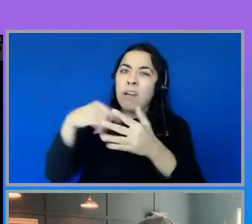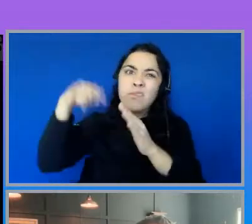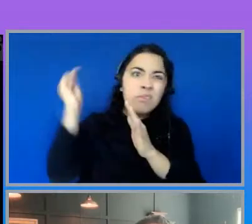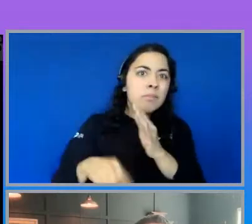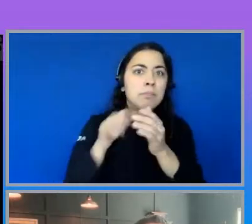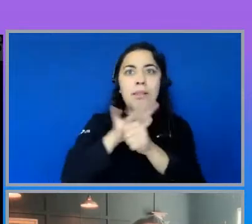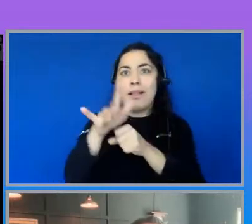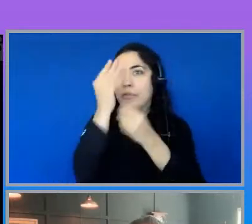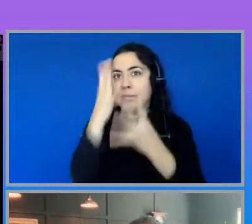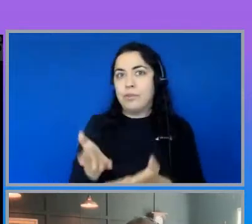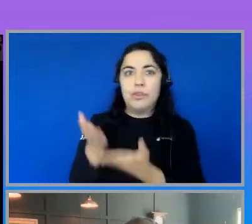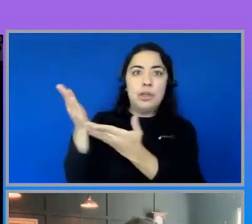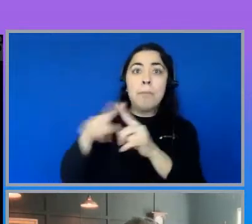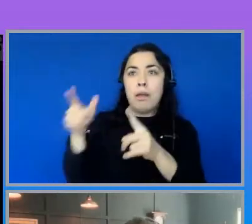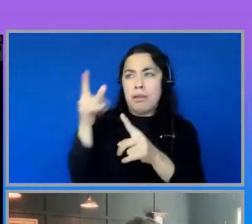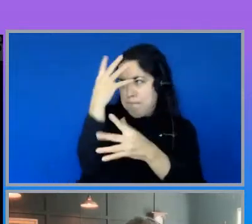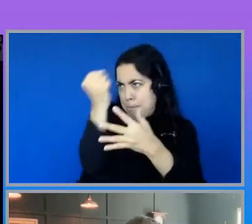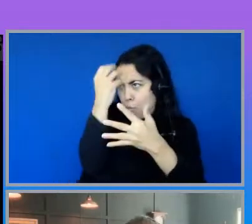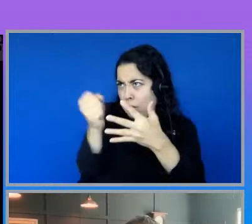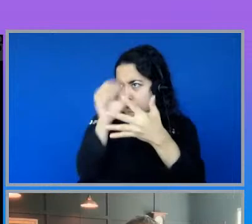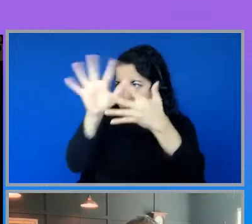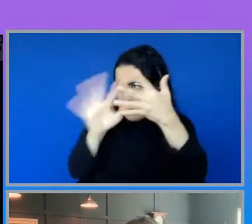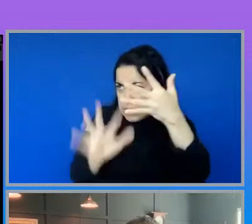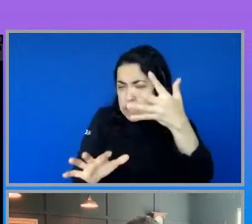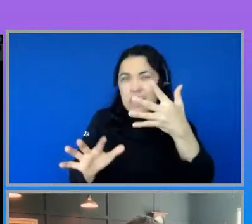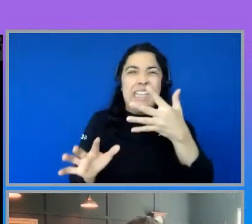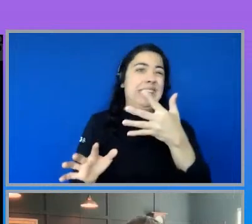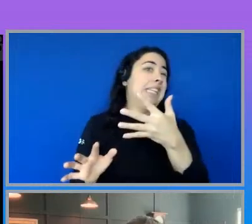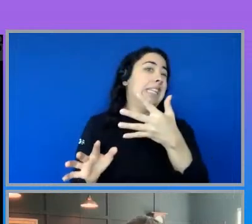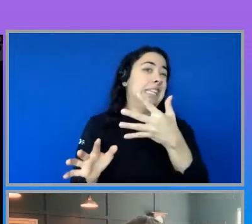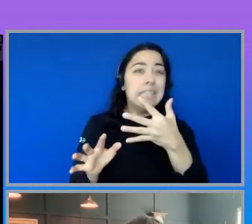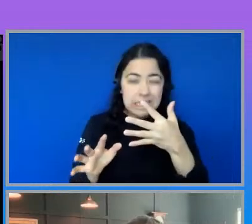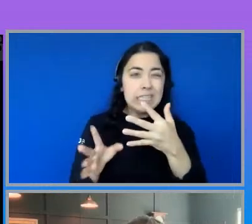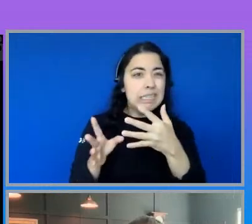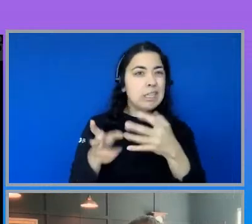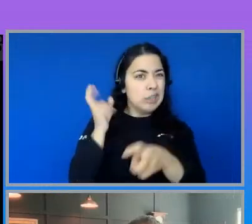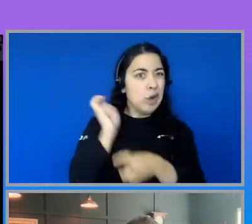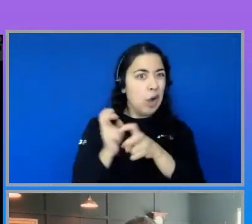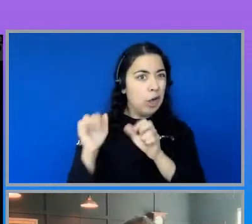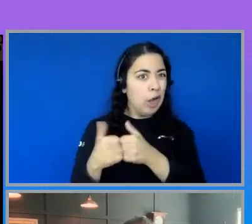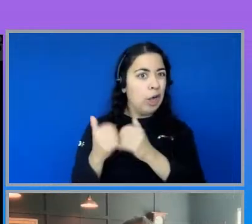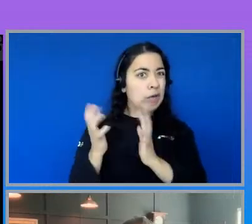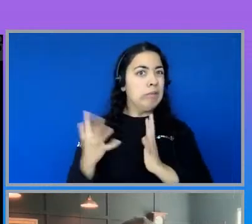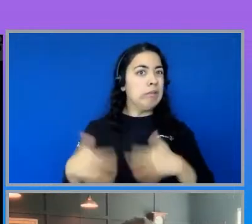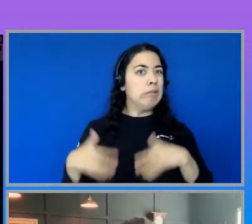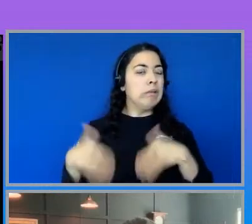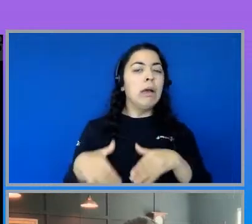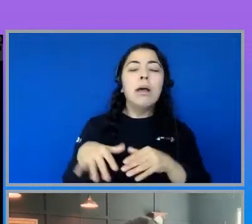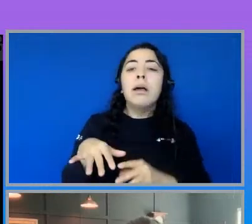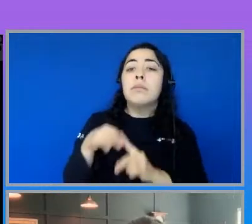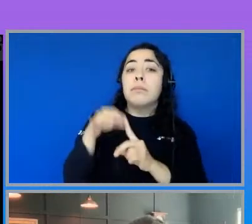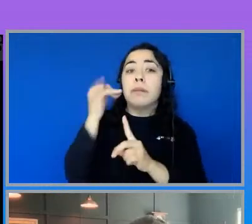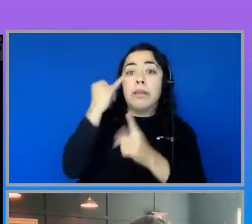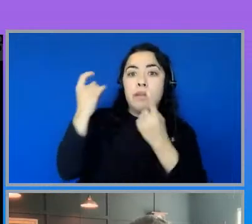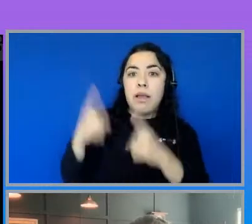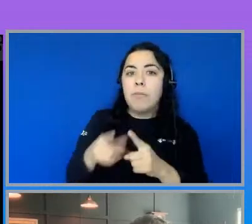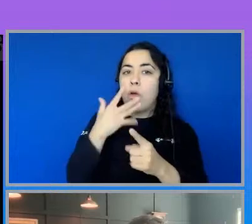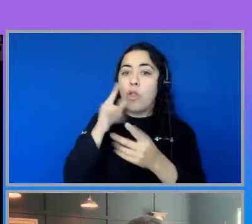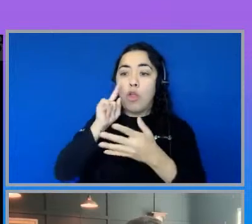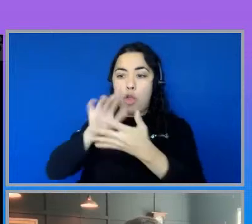information, but memorizing a decision tree like this can be really difficult, especially when in addition to color